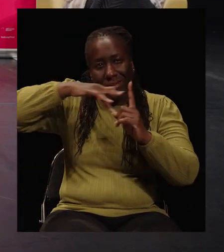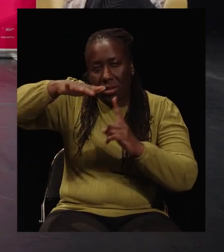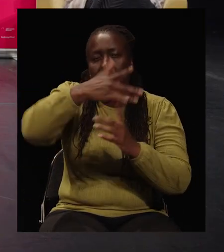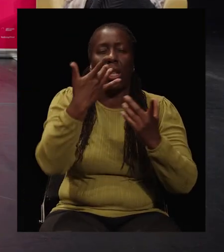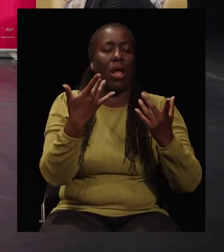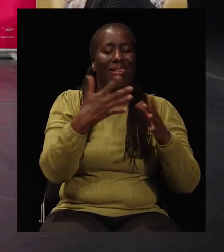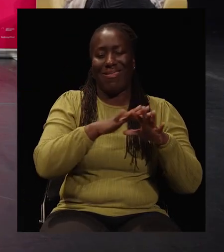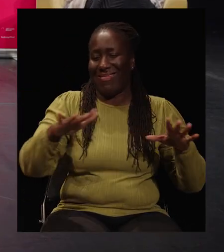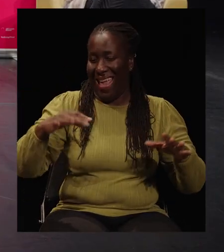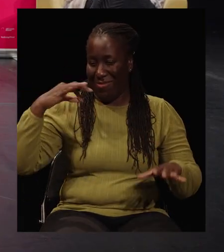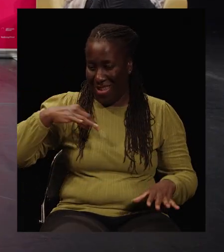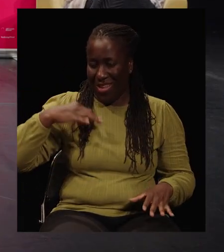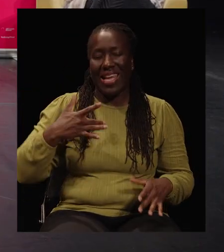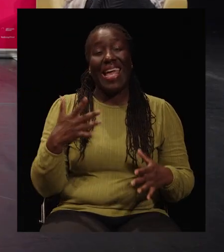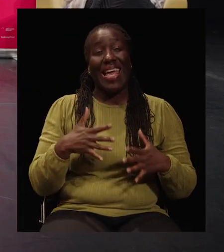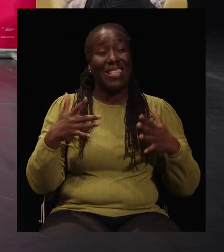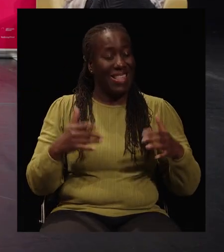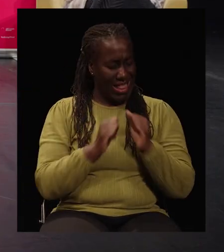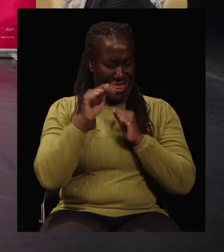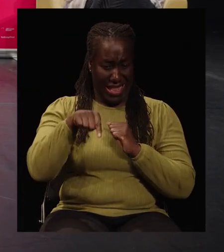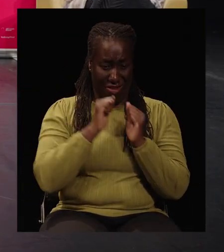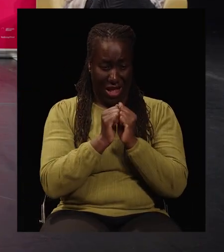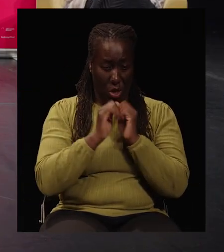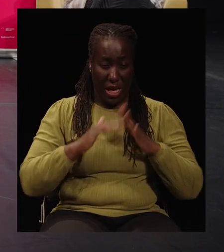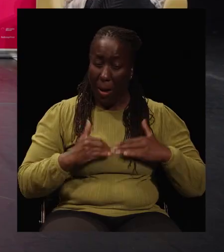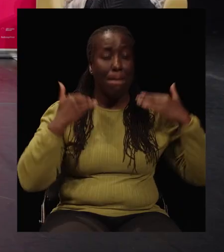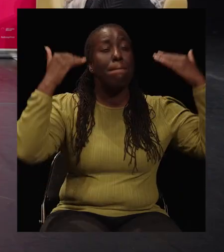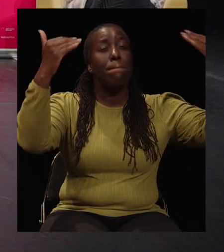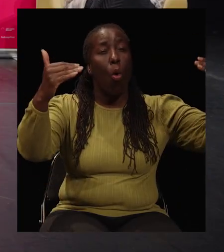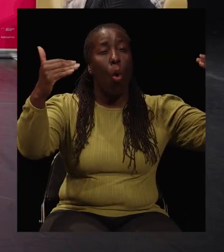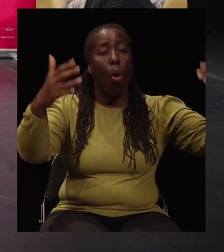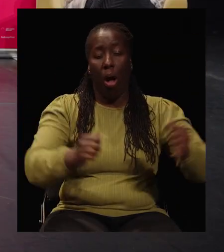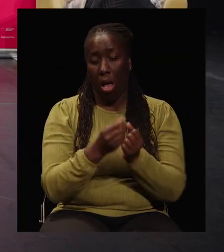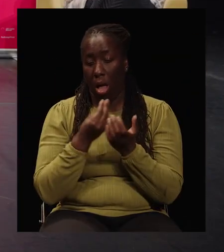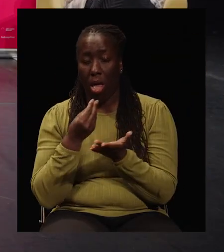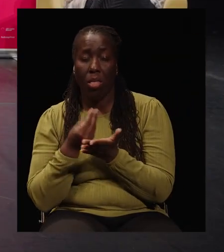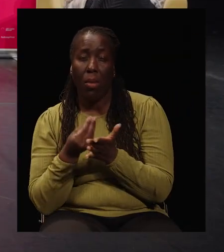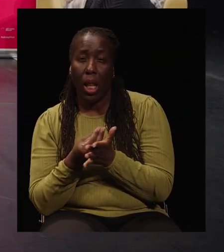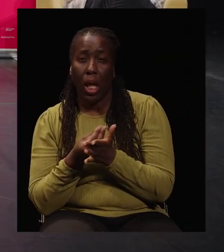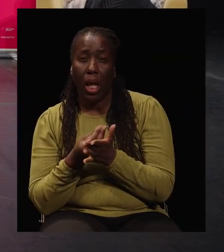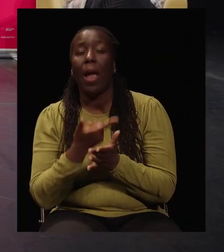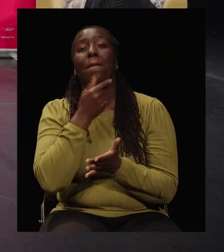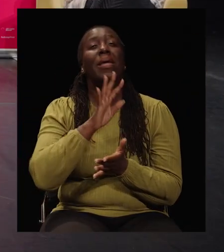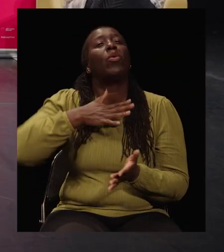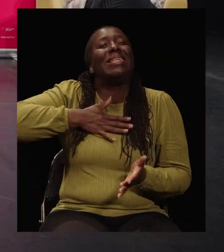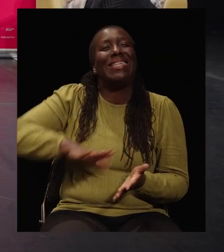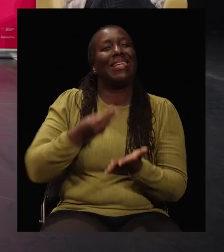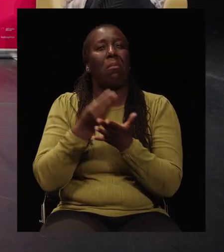it's a value way beyond the monetary. But people need money to survive 'cause money is survival. So there's a complicated cross,